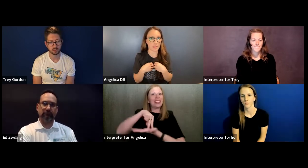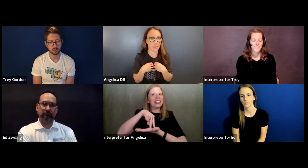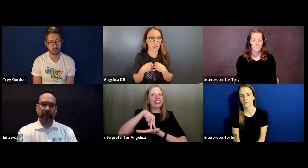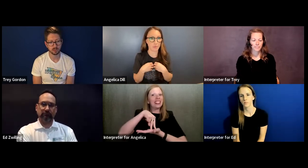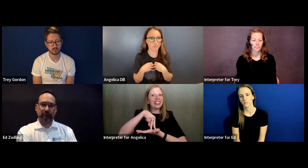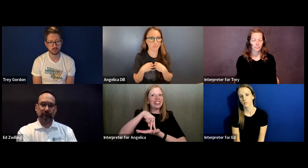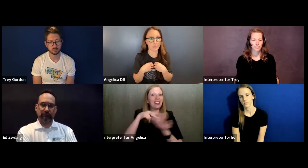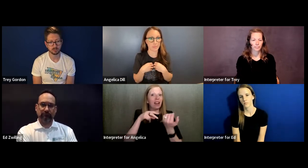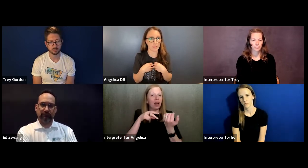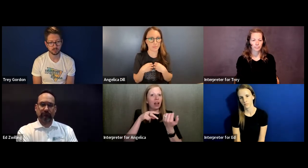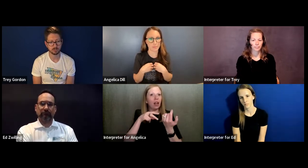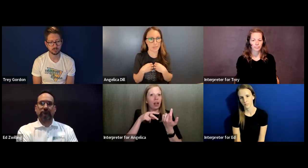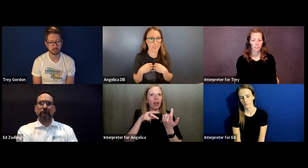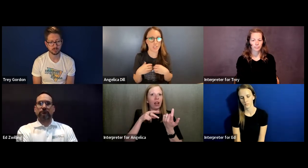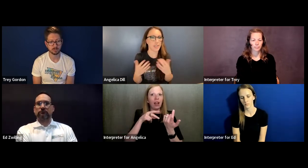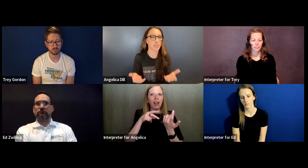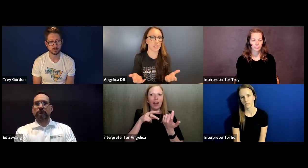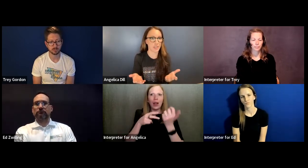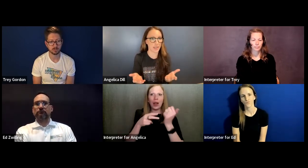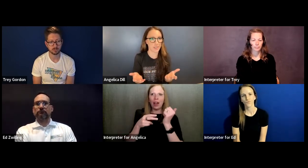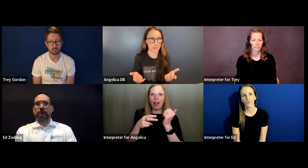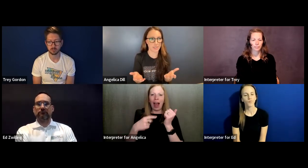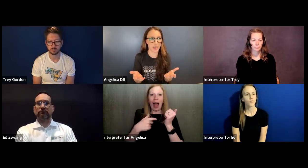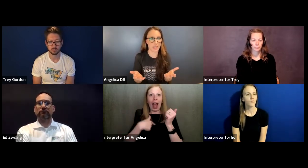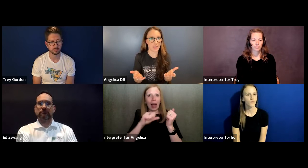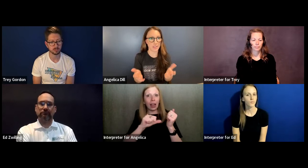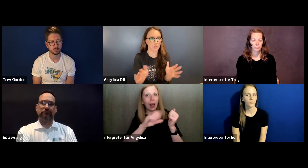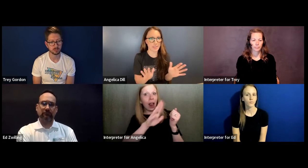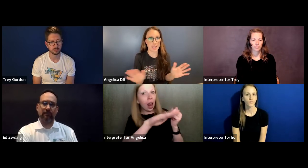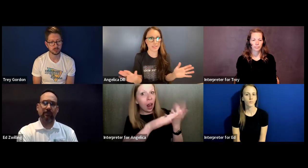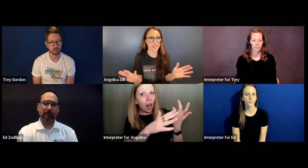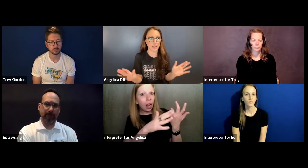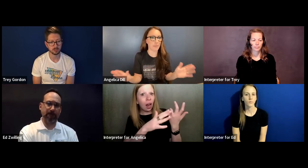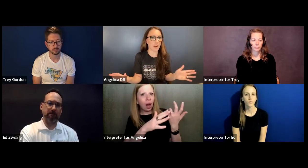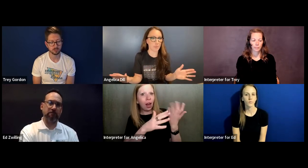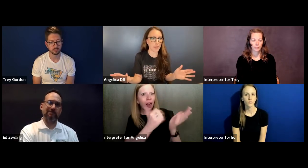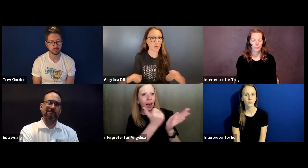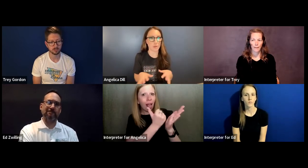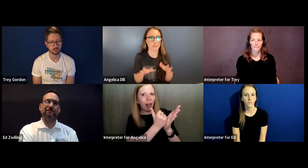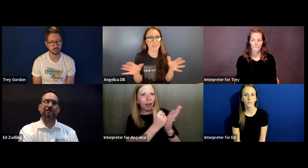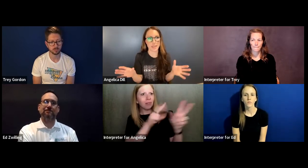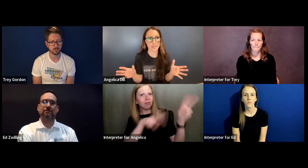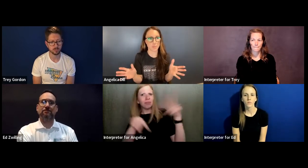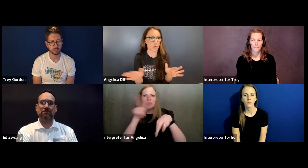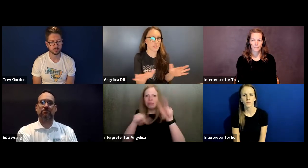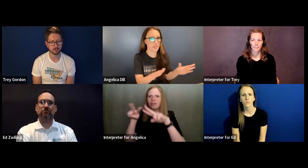you know initiation i guess you could say to assess the environment or to assess what's